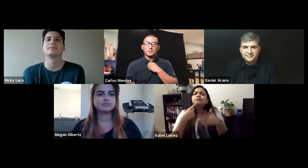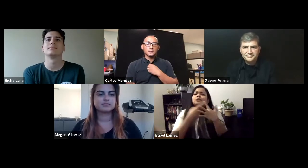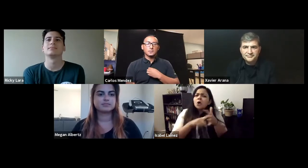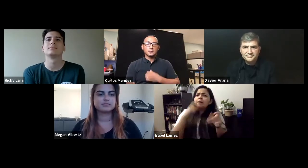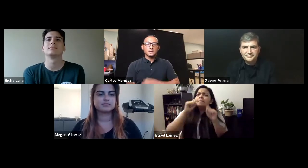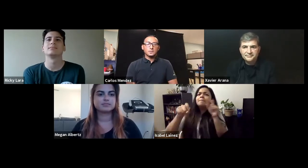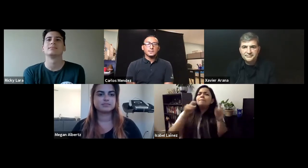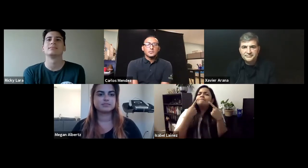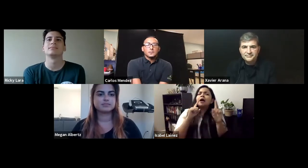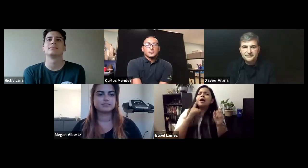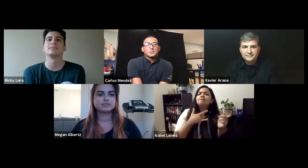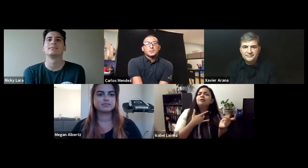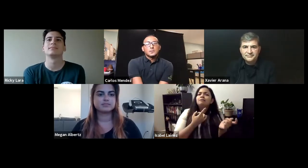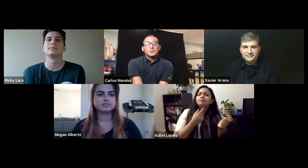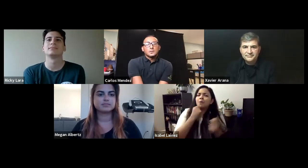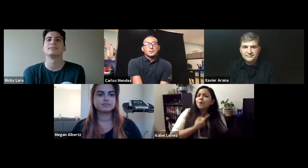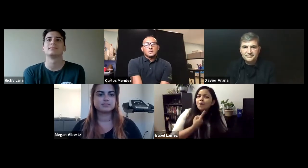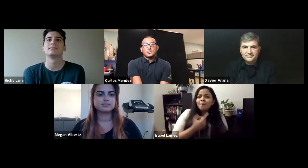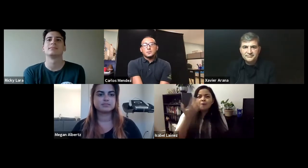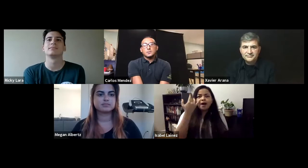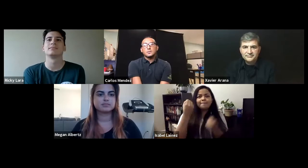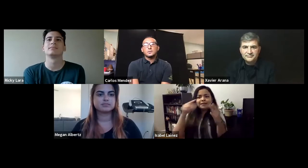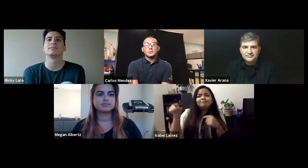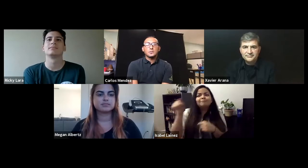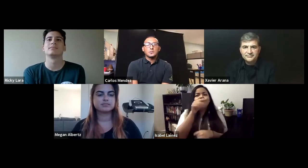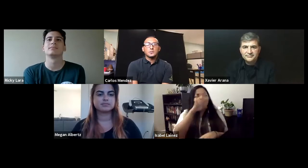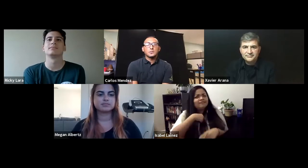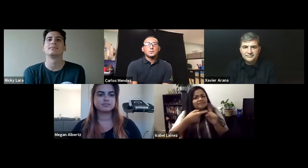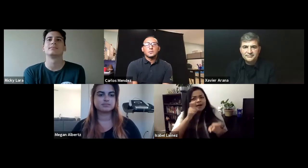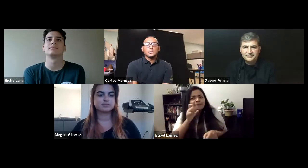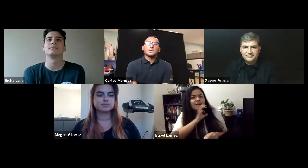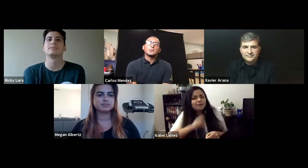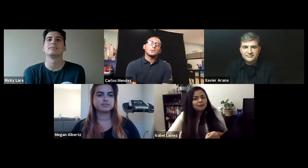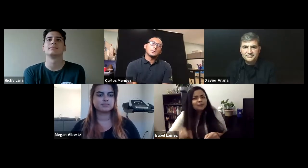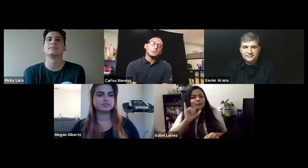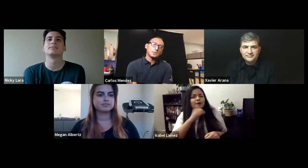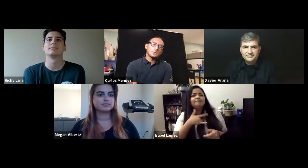because that meant I could start speaking Spanish again, keeping up with my Spanish.